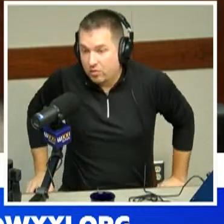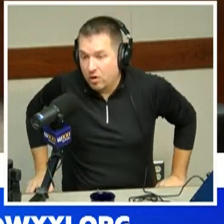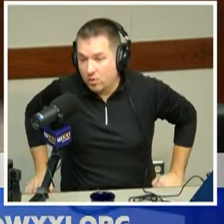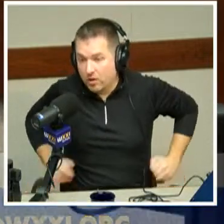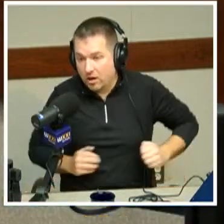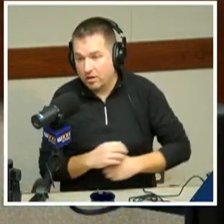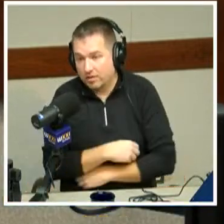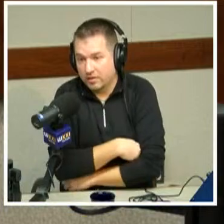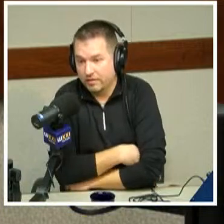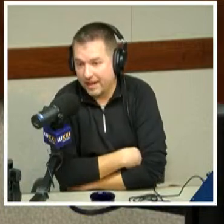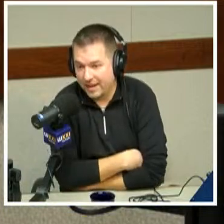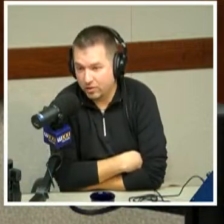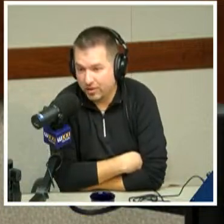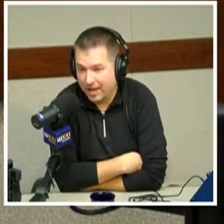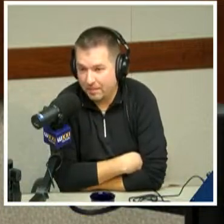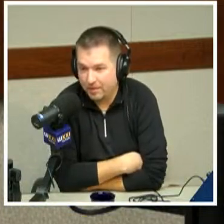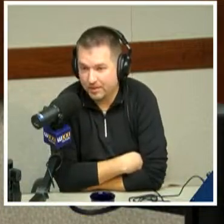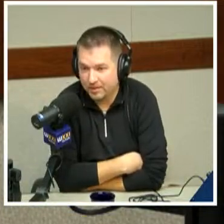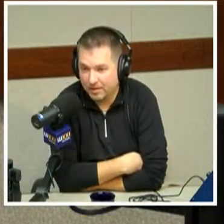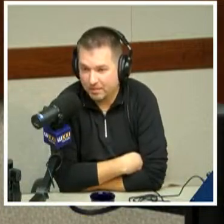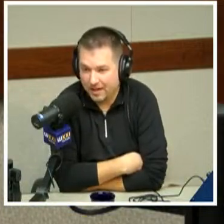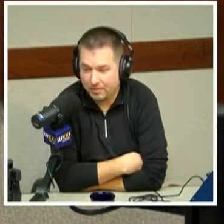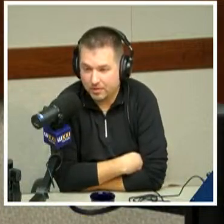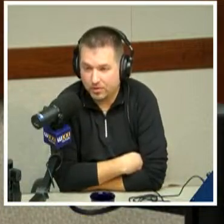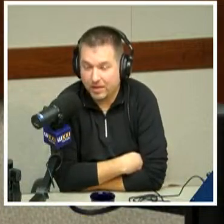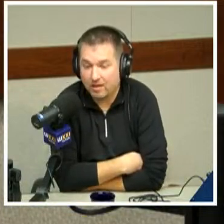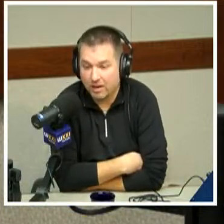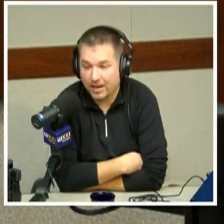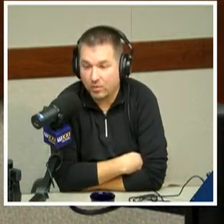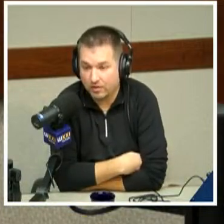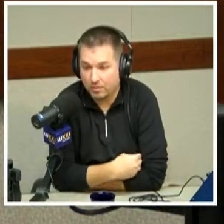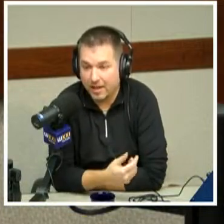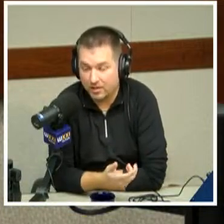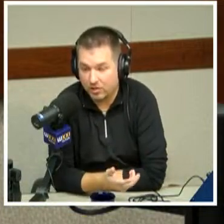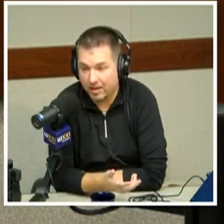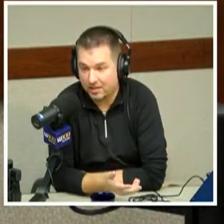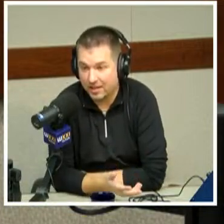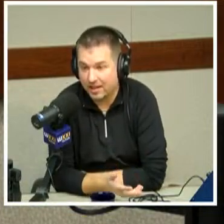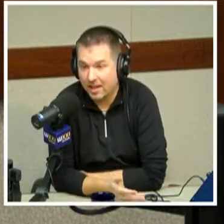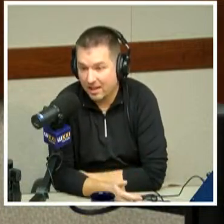grow our financial capital and and being able to do that and right now we've applied to Grants like